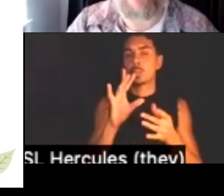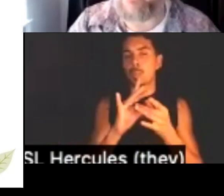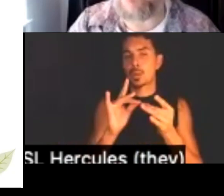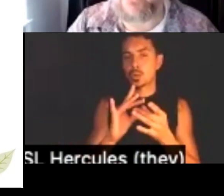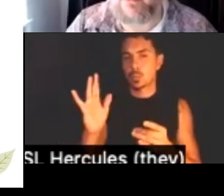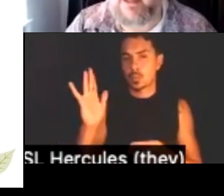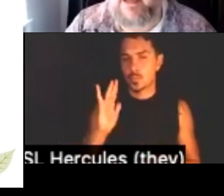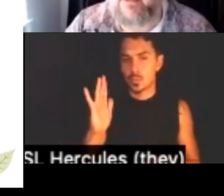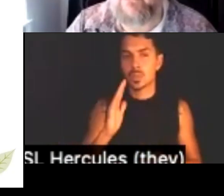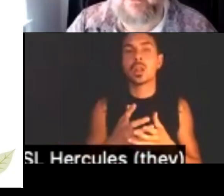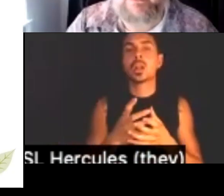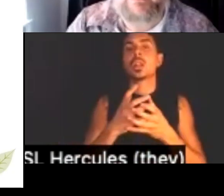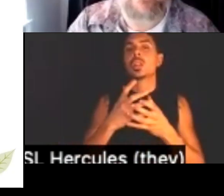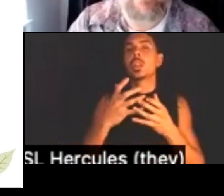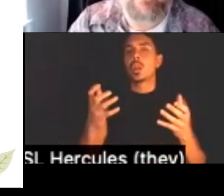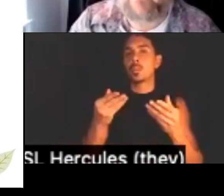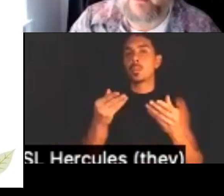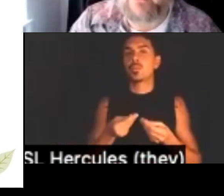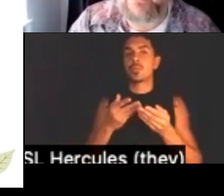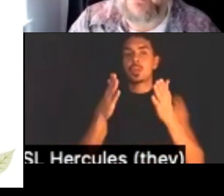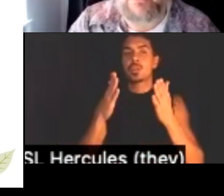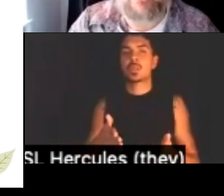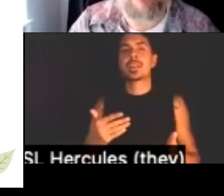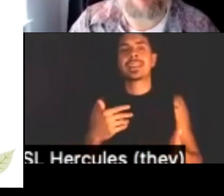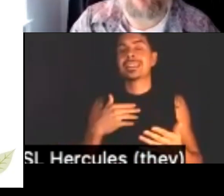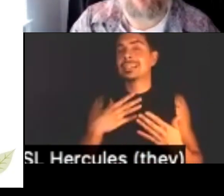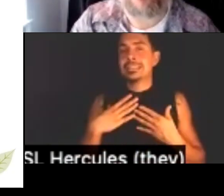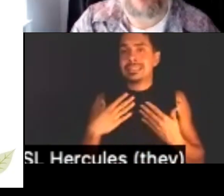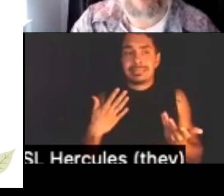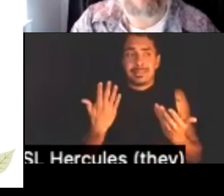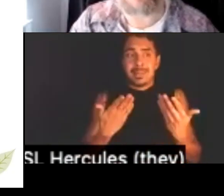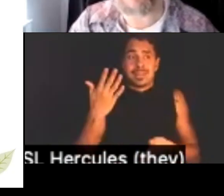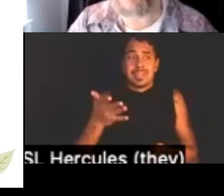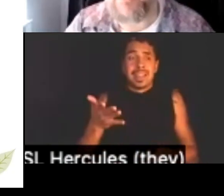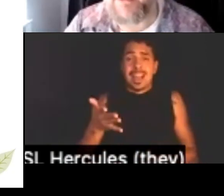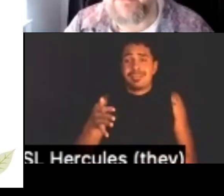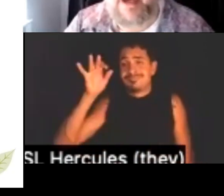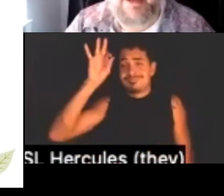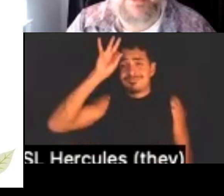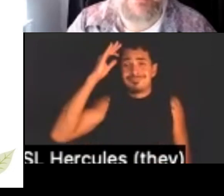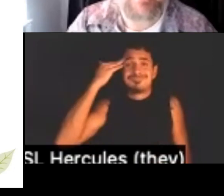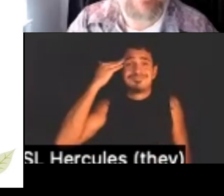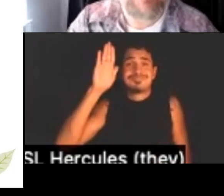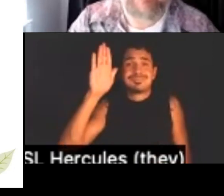providers don't have a lot of knowledge or they have a little teeny bit of knowledge.